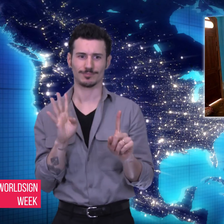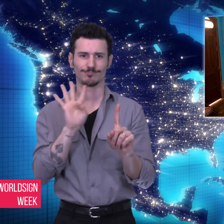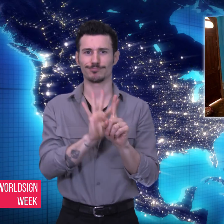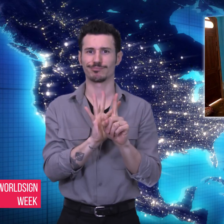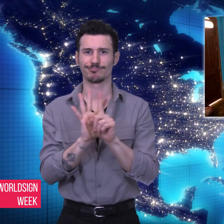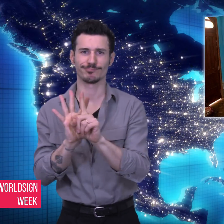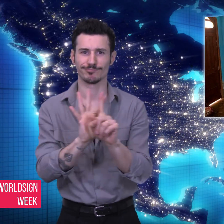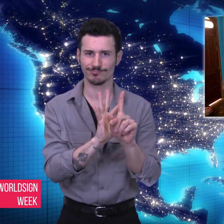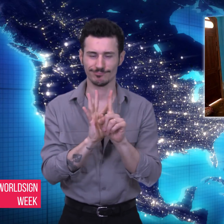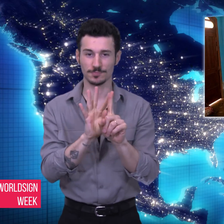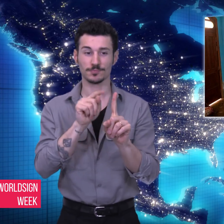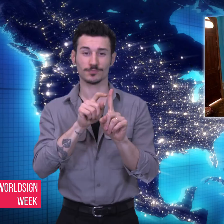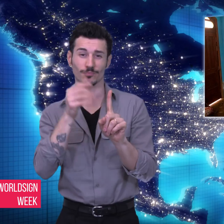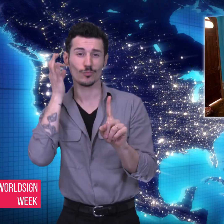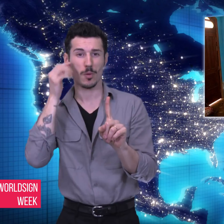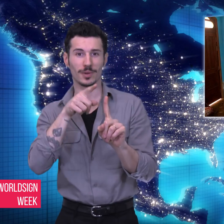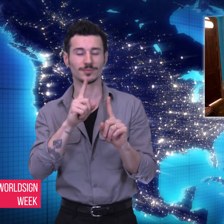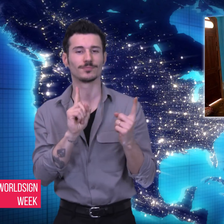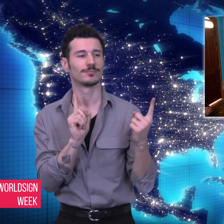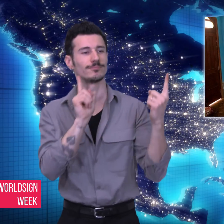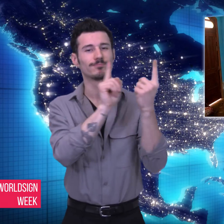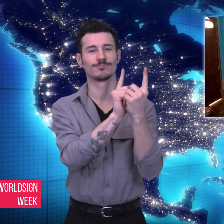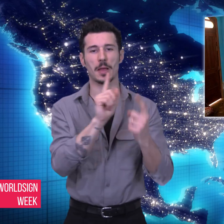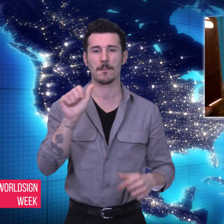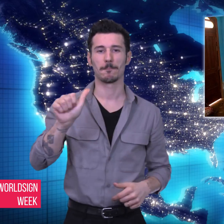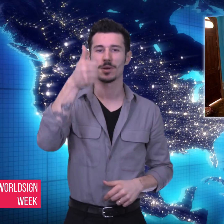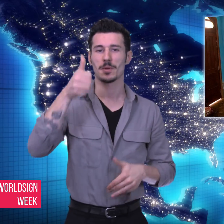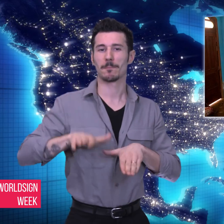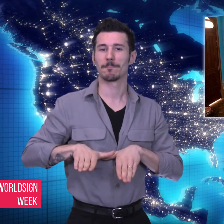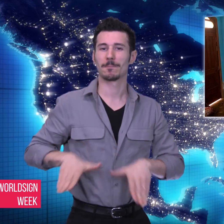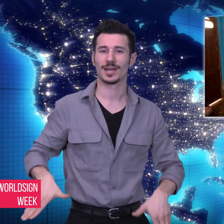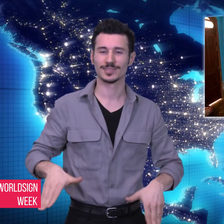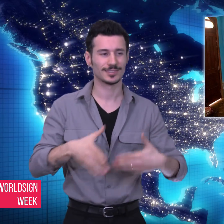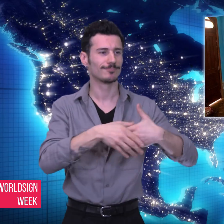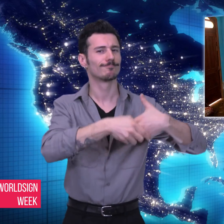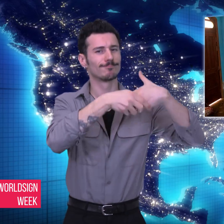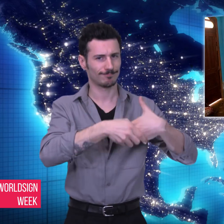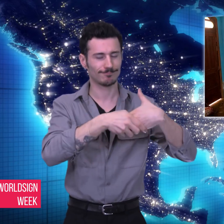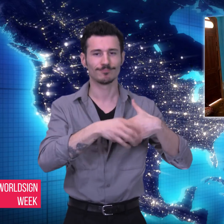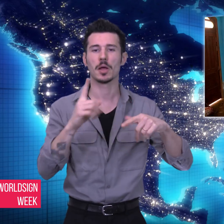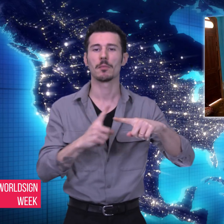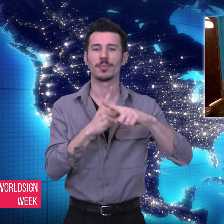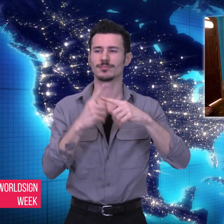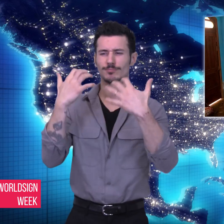She met with the Prime Minister and gave